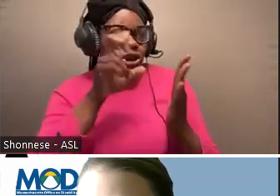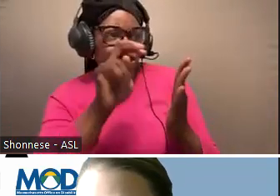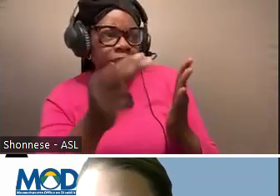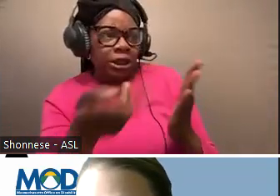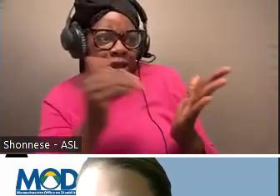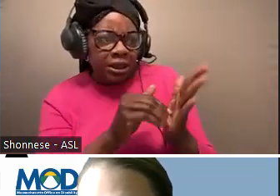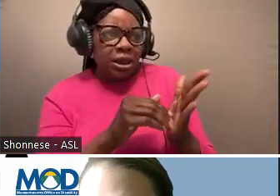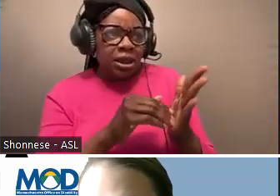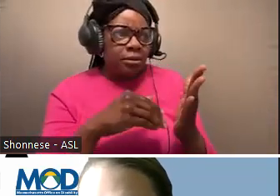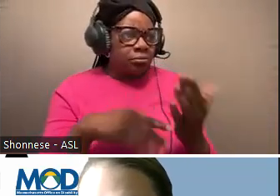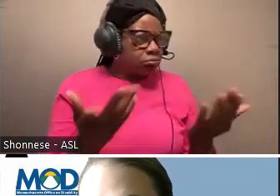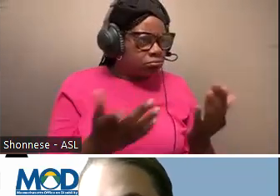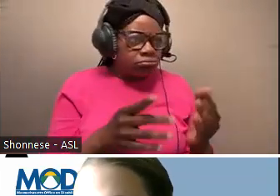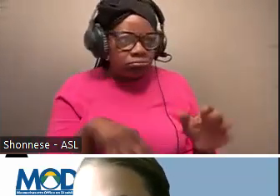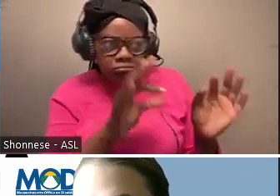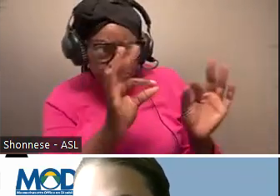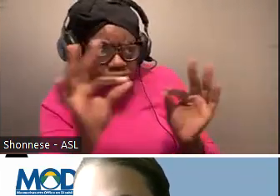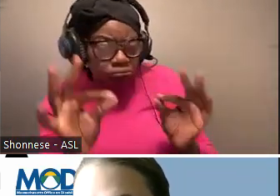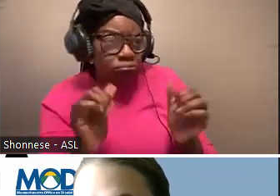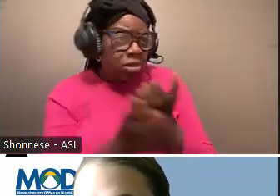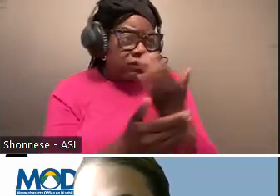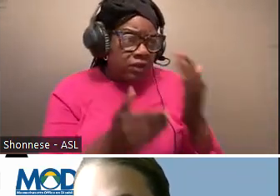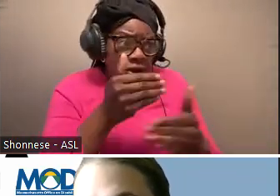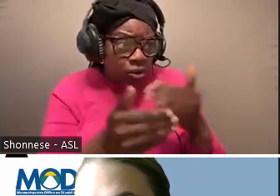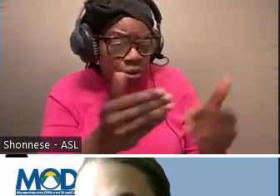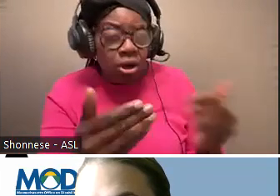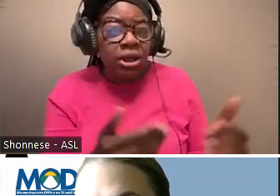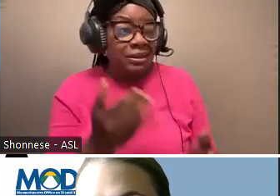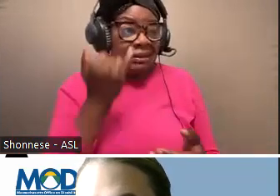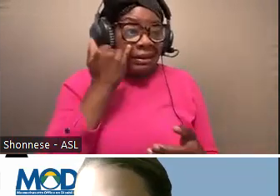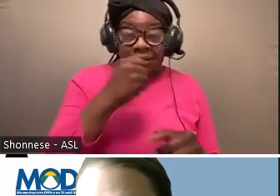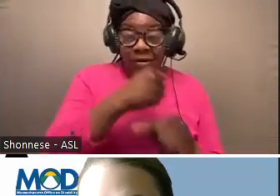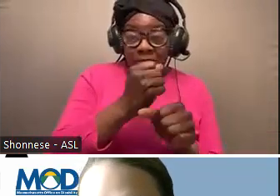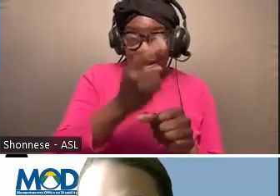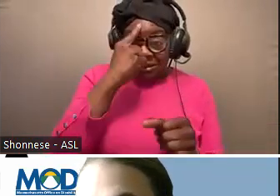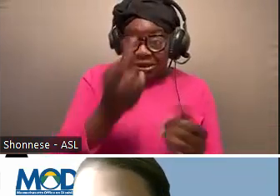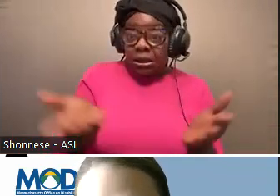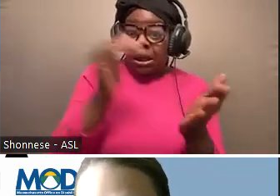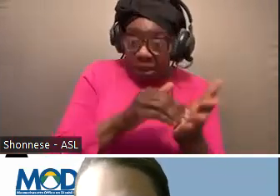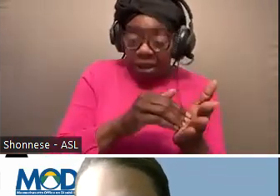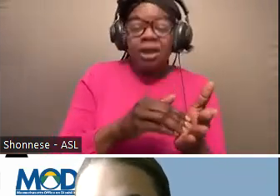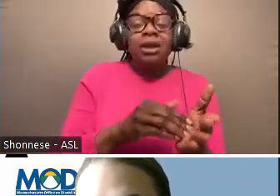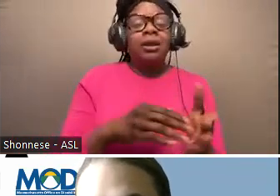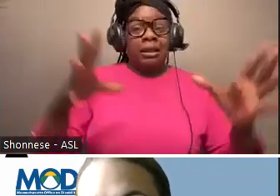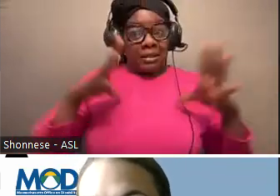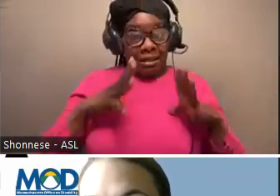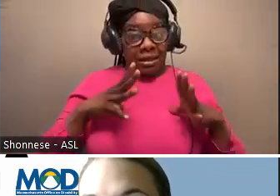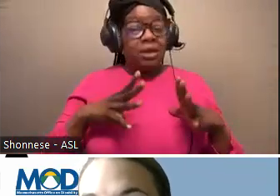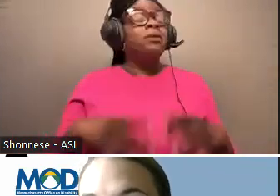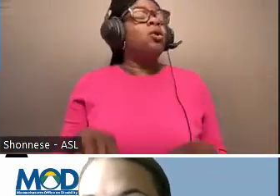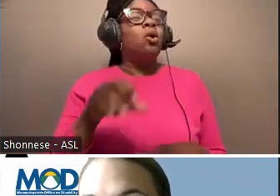are going and if it makes sense to do another leave as an accommodation or